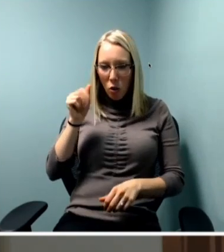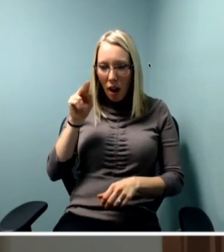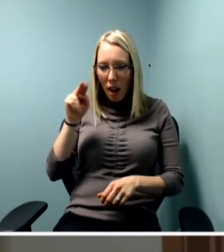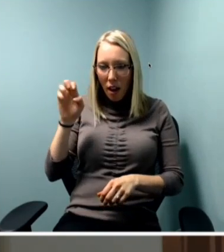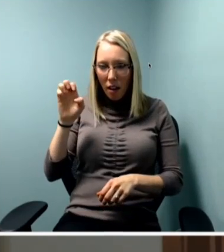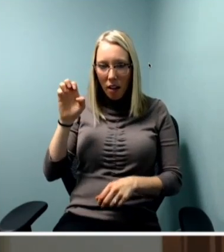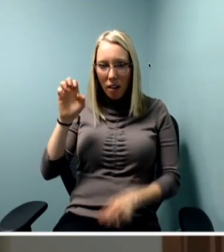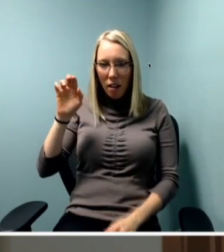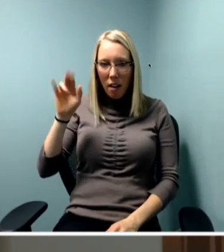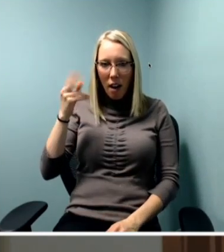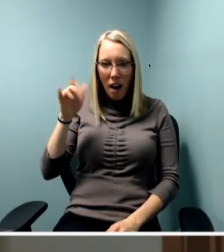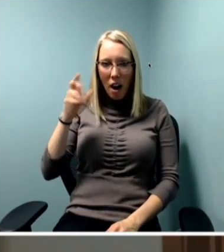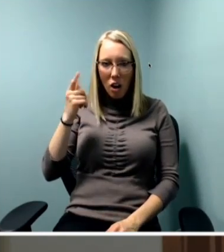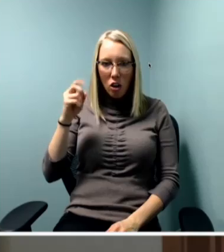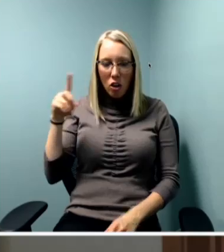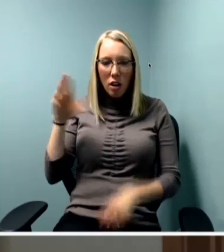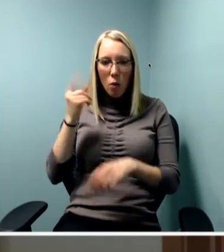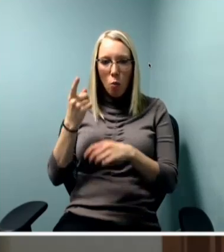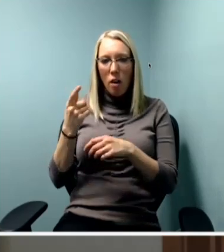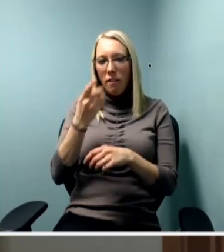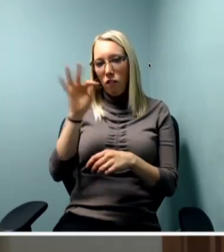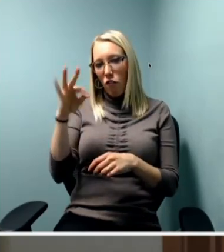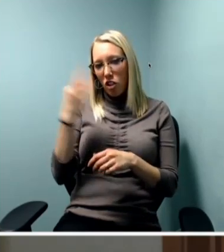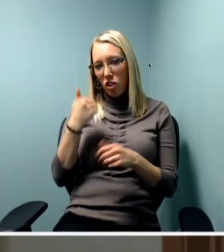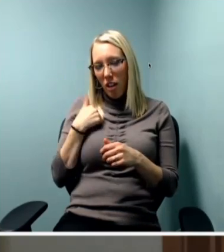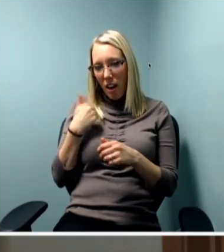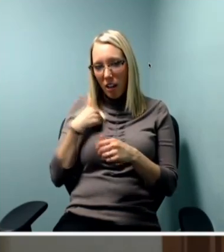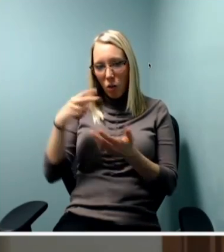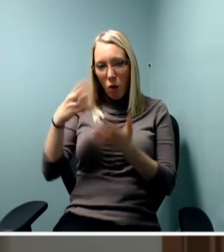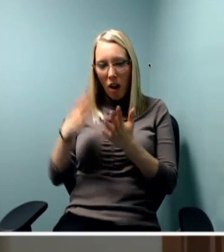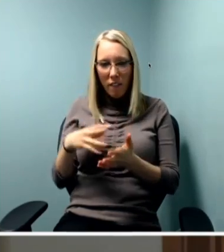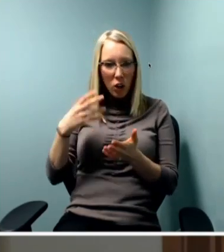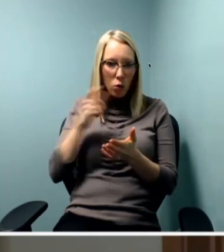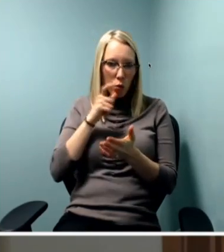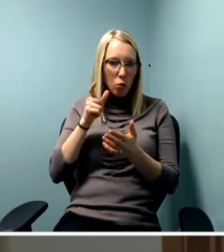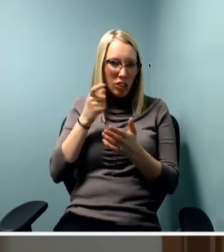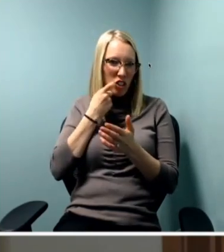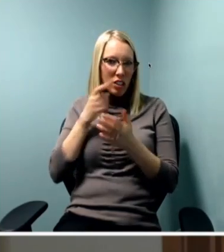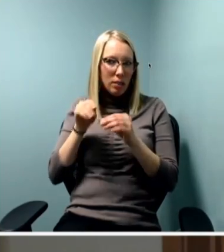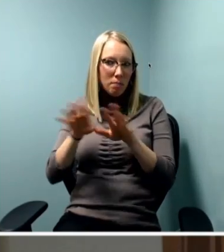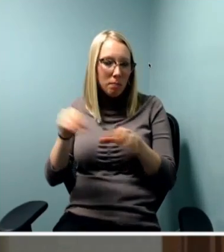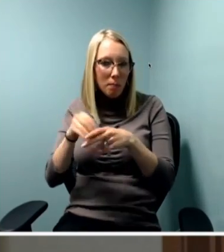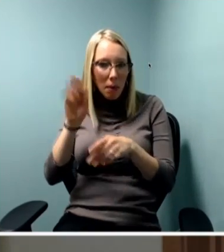who was just becoming known in the Bay Area. And I kind of set the bar high.